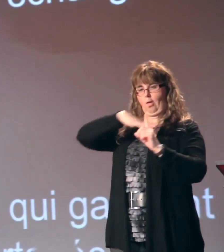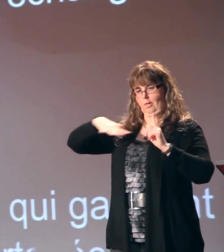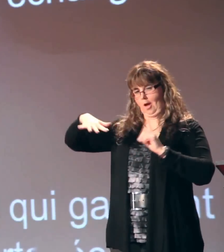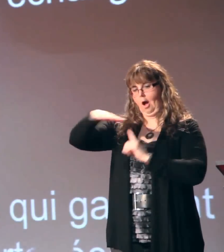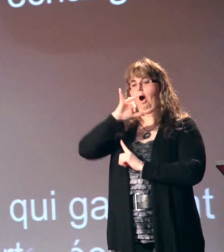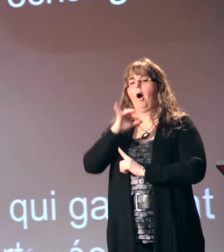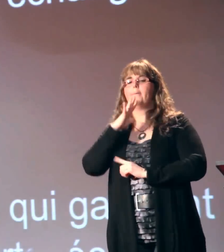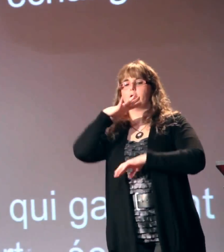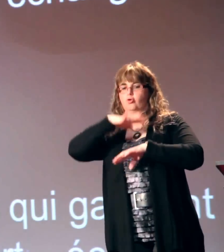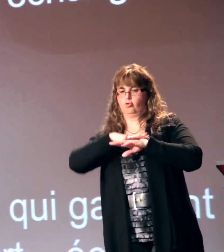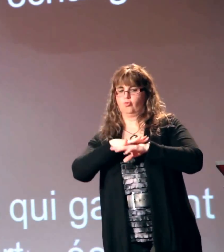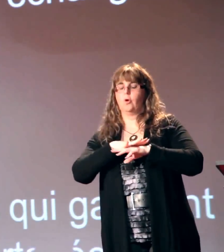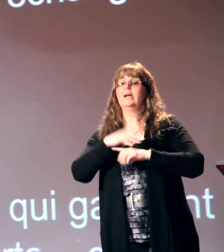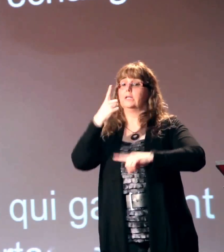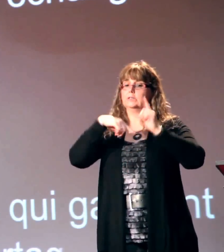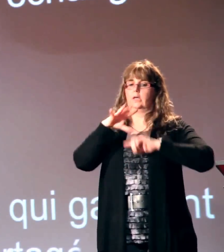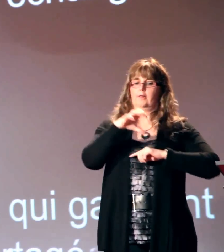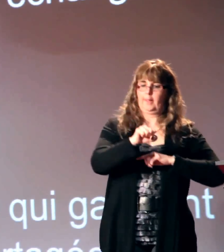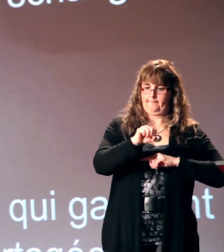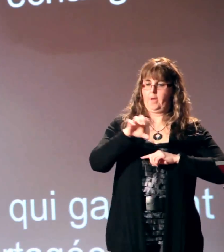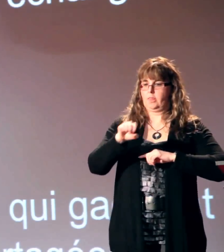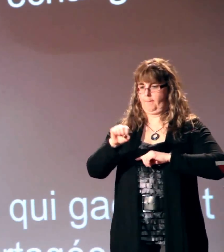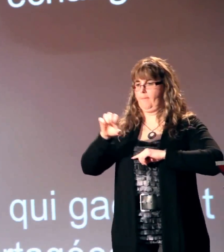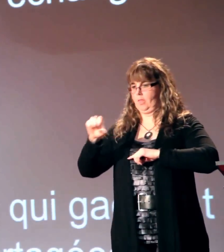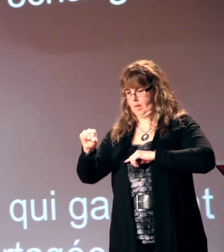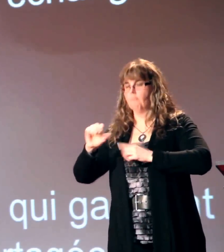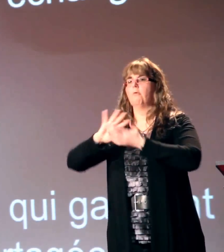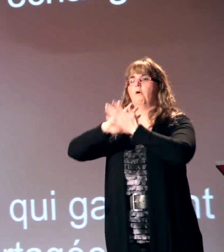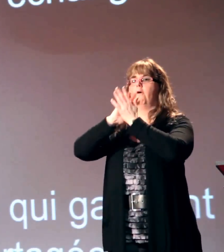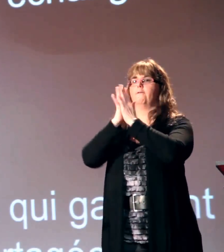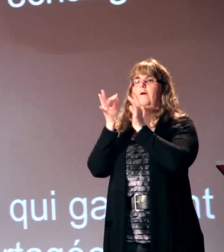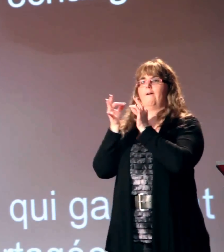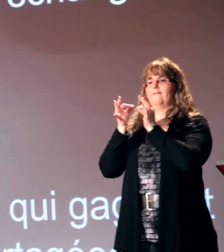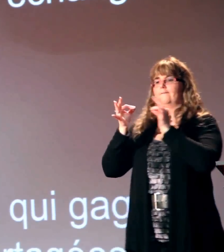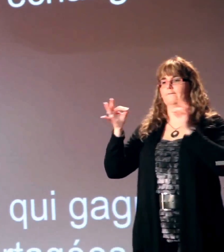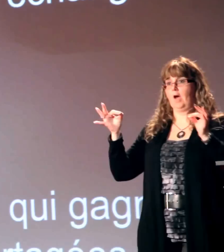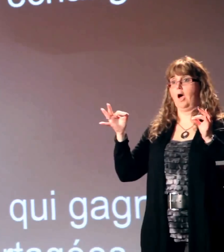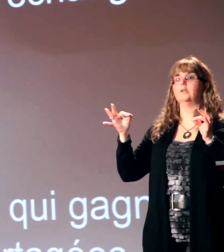...to recognize each sign, and to compose complete sentences...